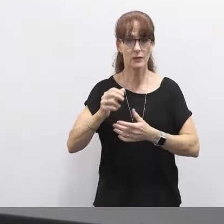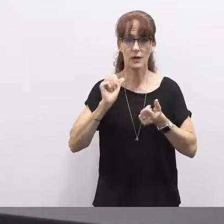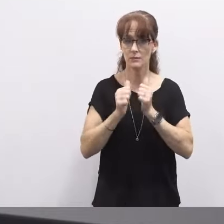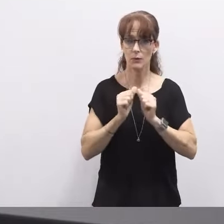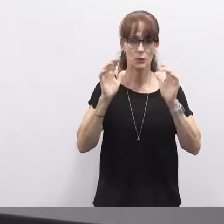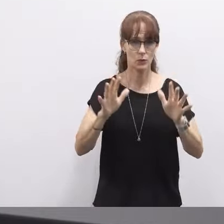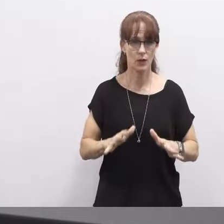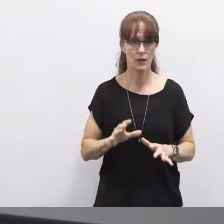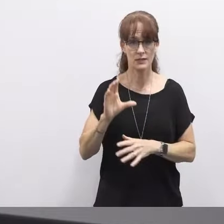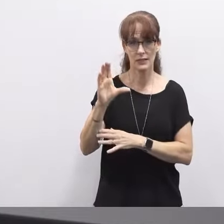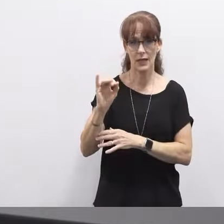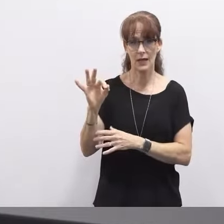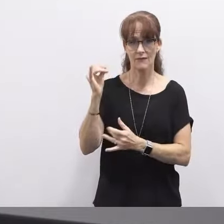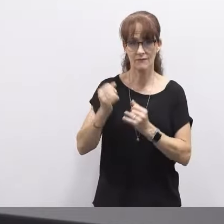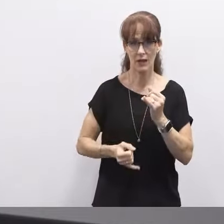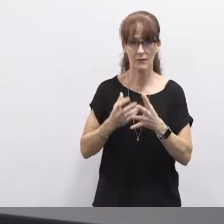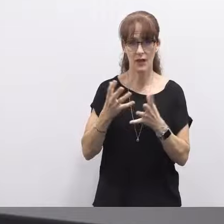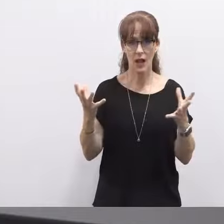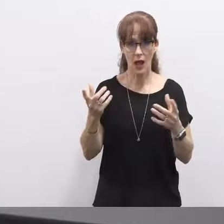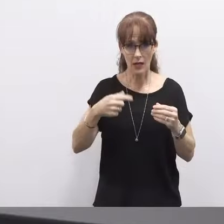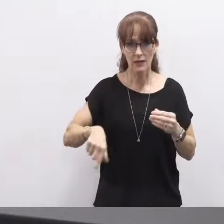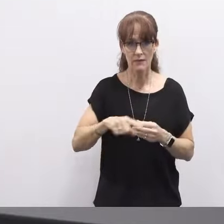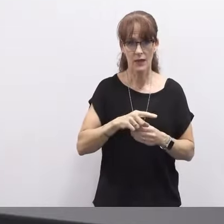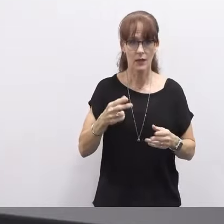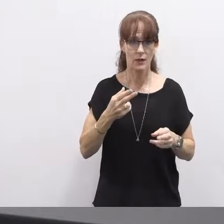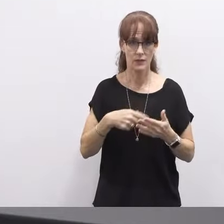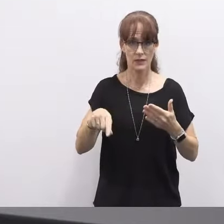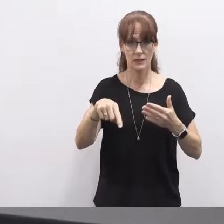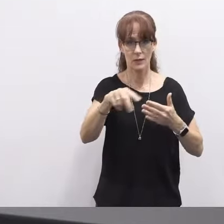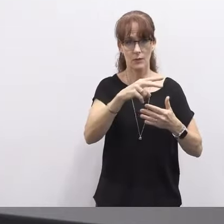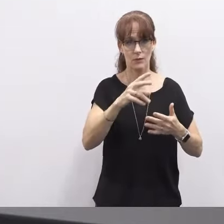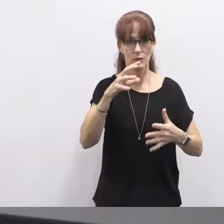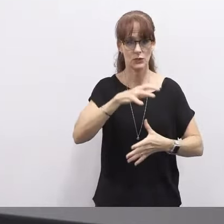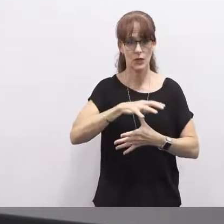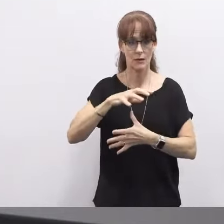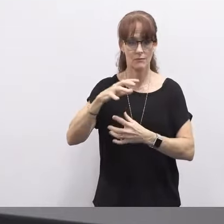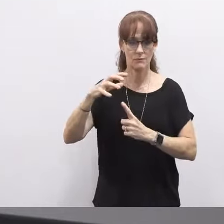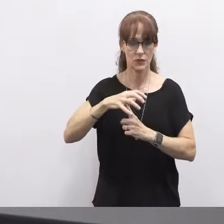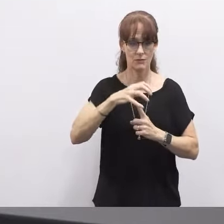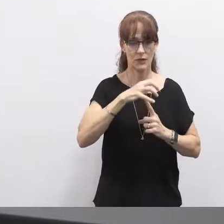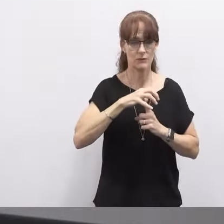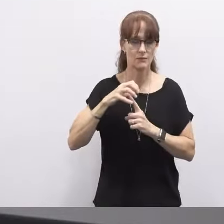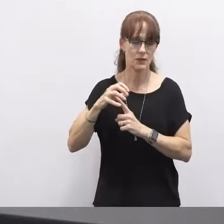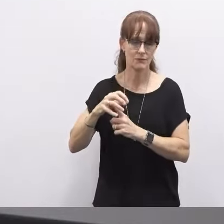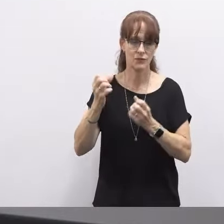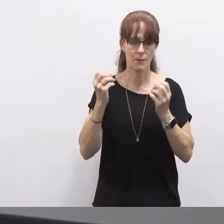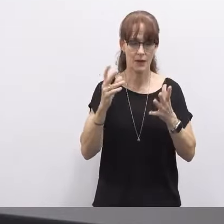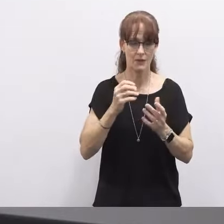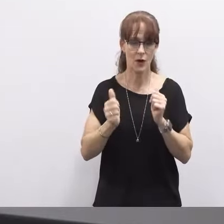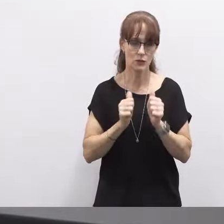We've gone to the CIF Finals for a lot of them. And in this upcoming weeks, we plan on going to the championships for many of our sports.